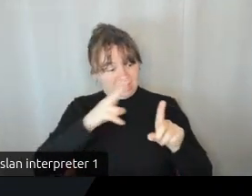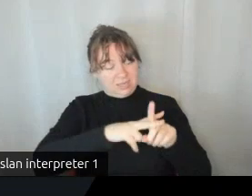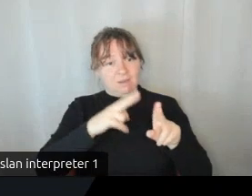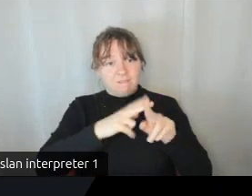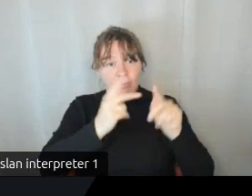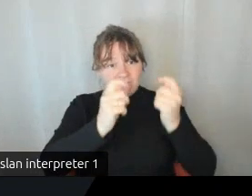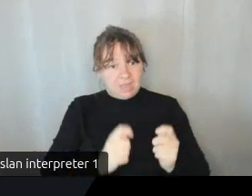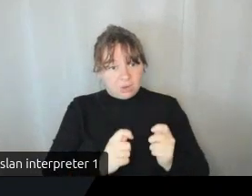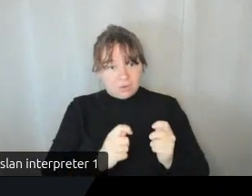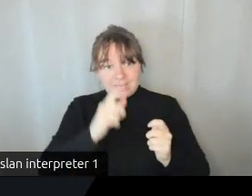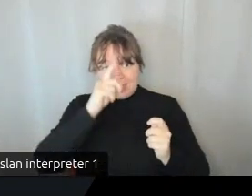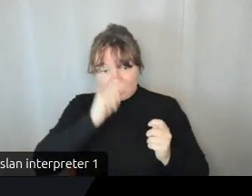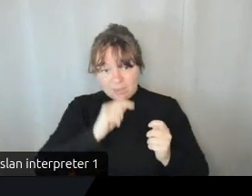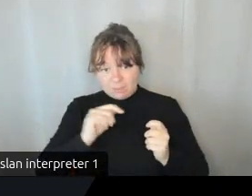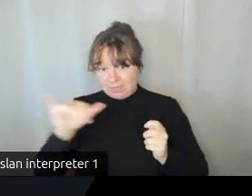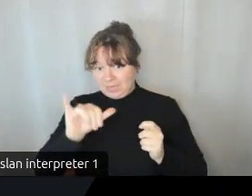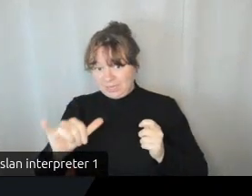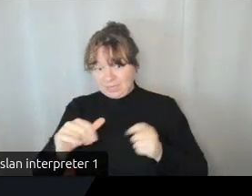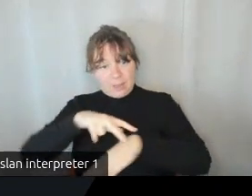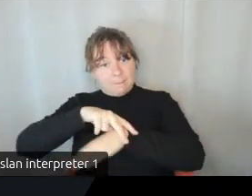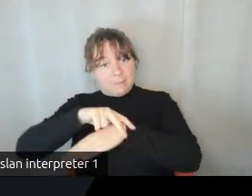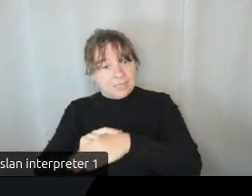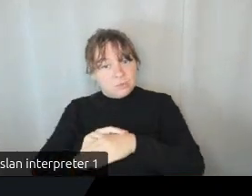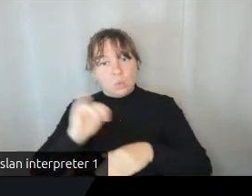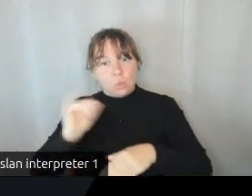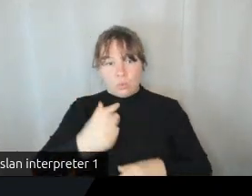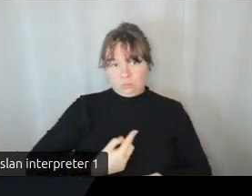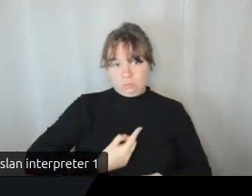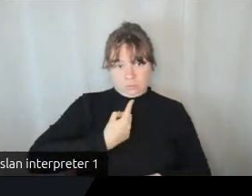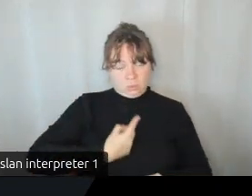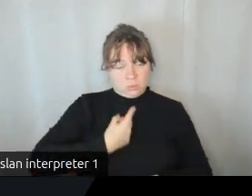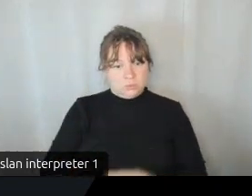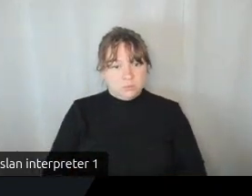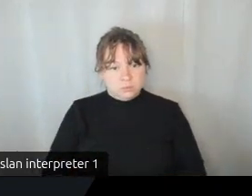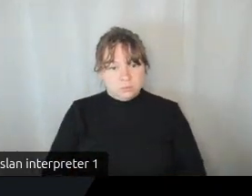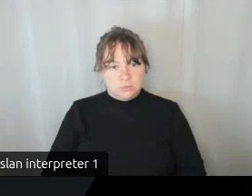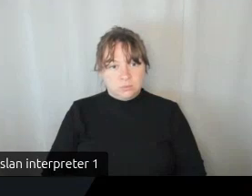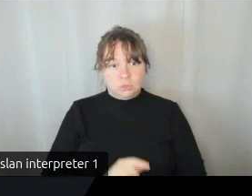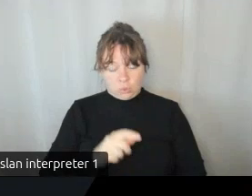or in a private manner. The following people can apply to change the DVO. They aggrieved. So the person